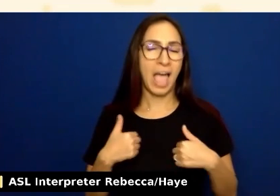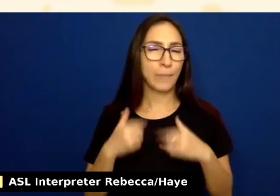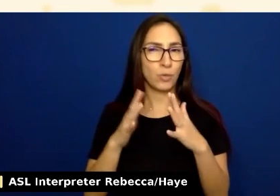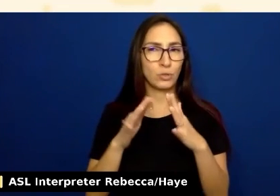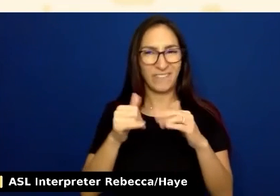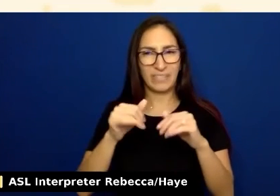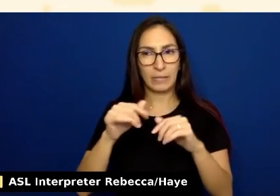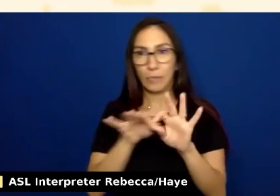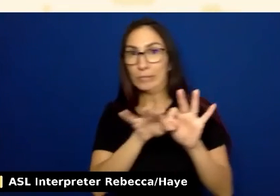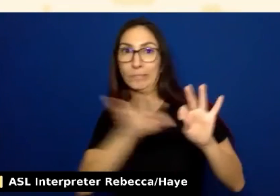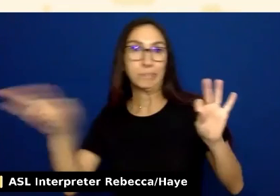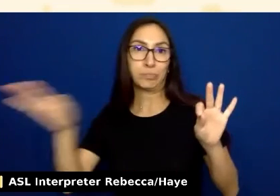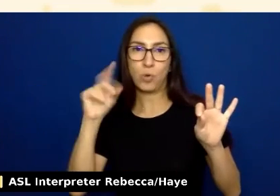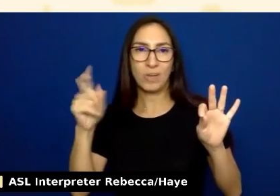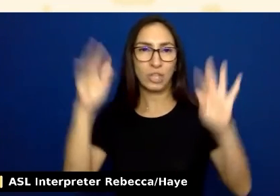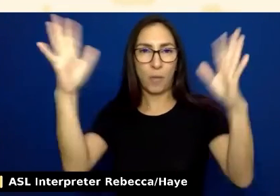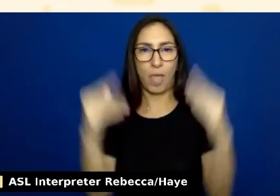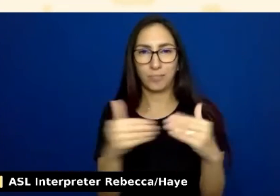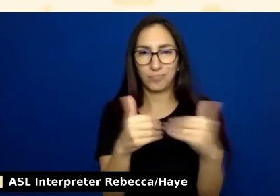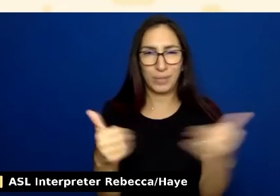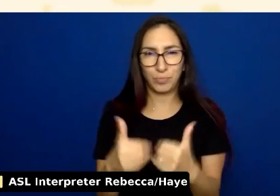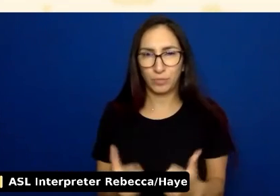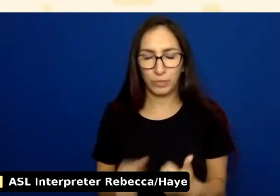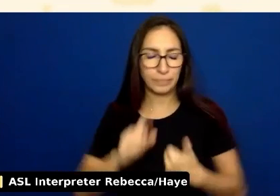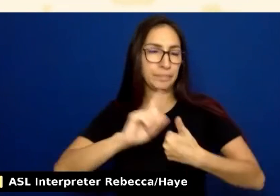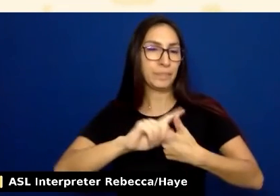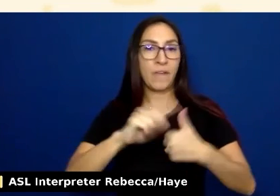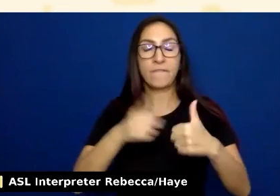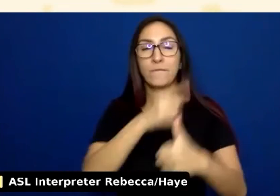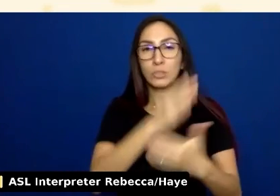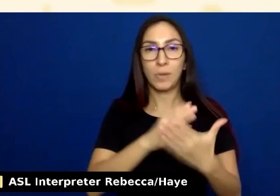The first part, when you define the role for a semantic button element,